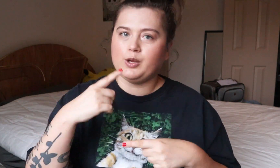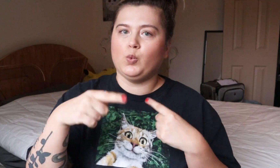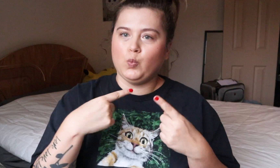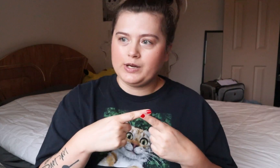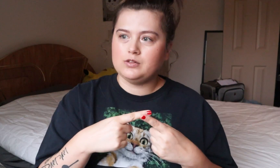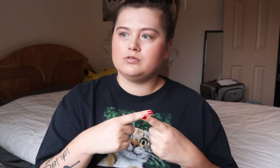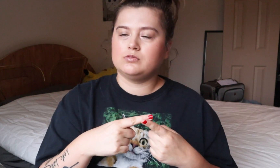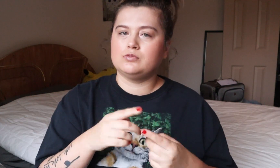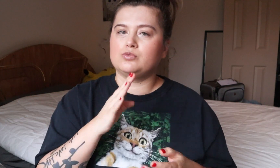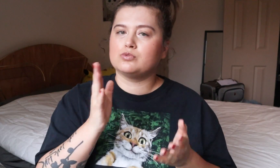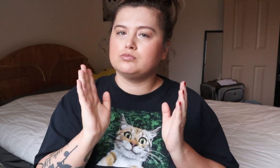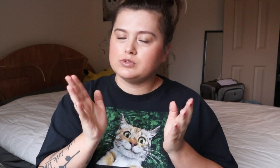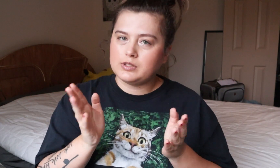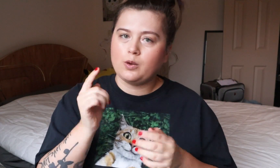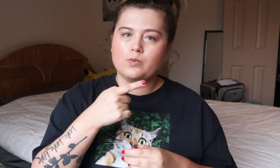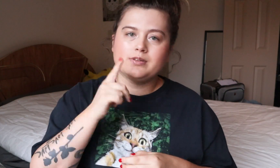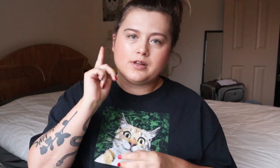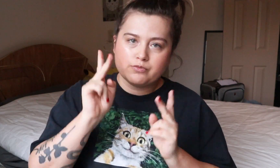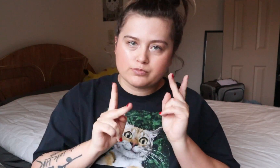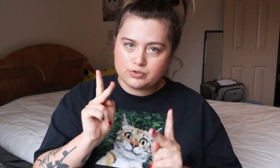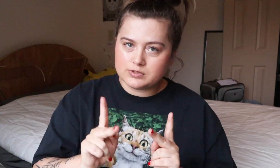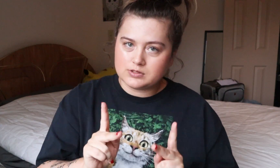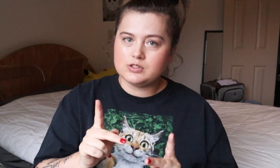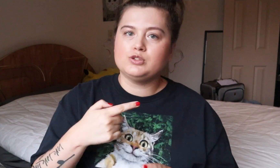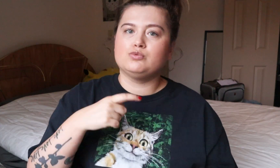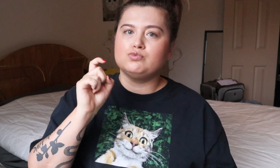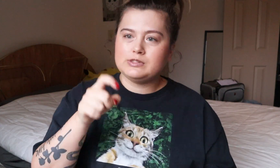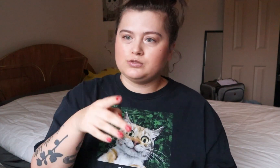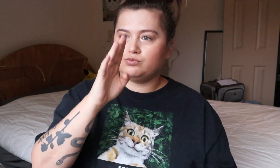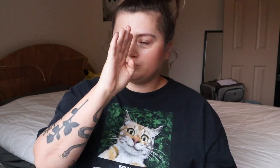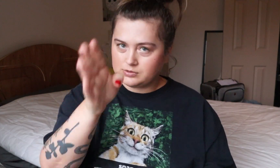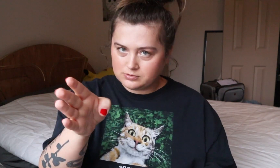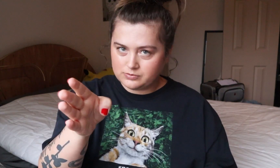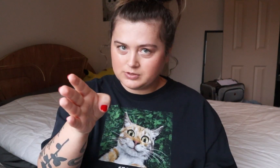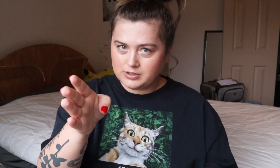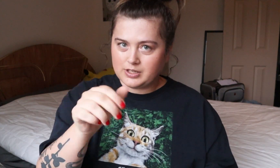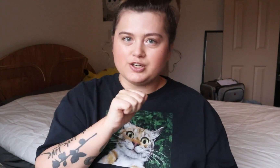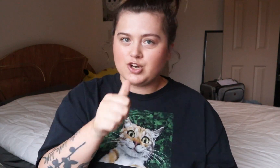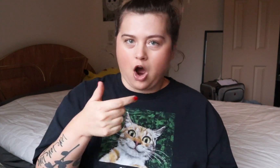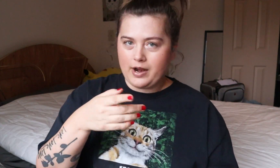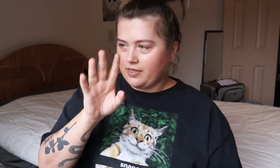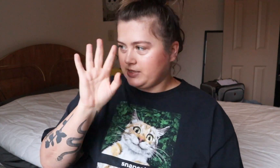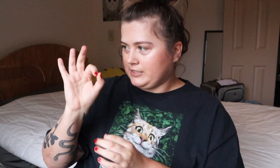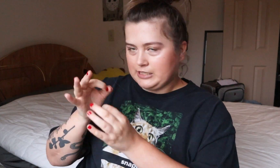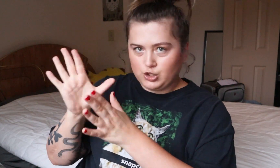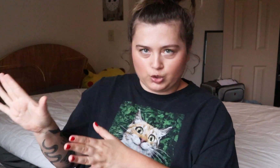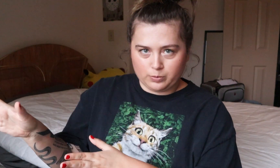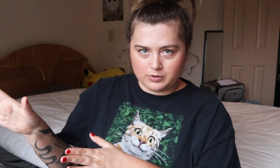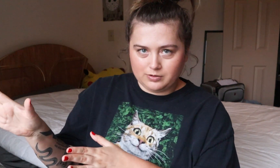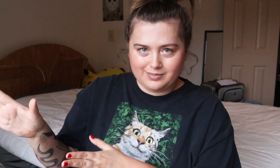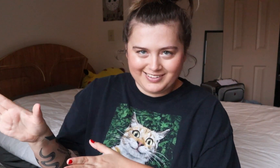When interacting with deaf people, you have to be looking at us. Not (solely) at the interpreter.